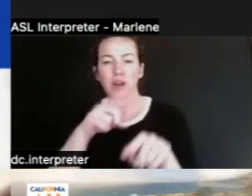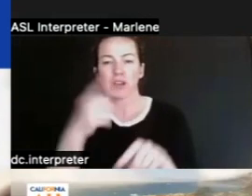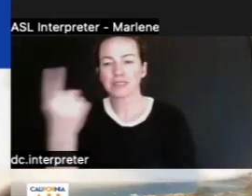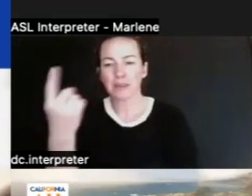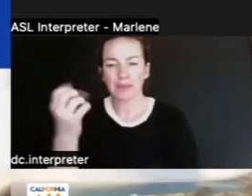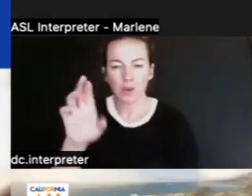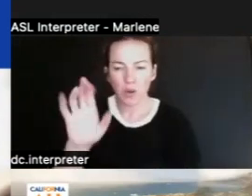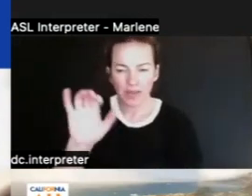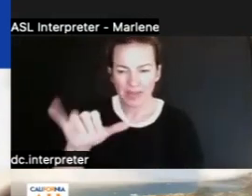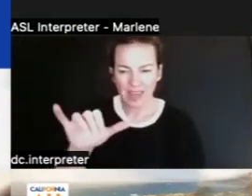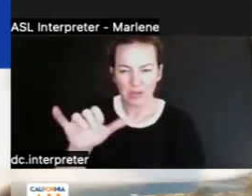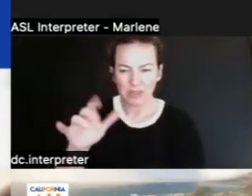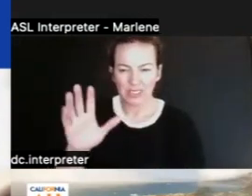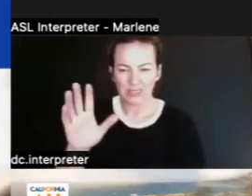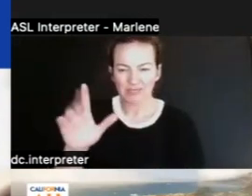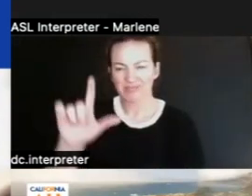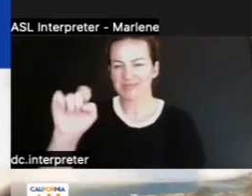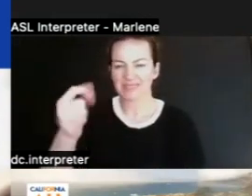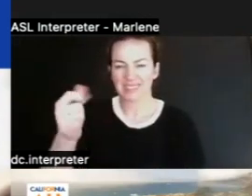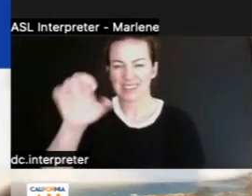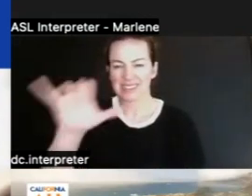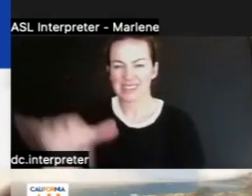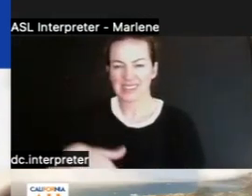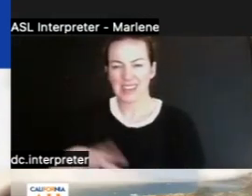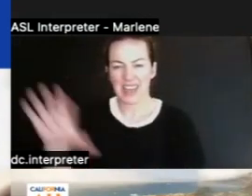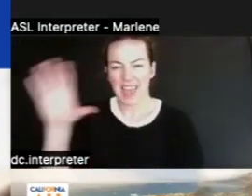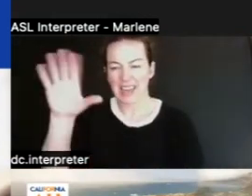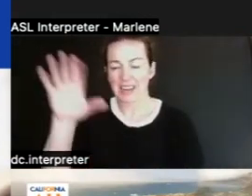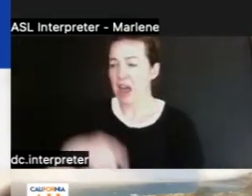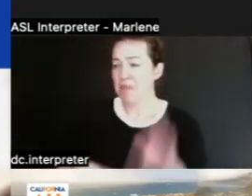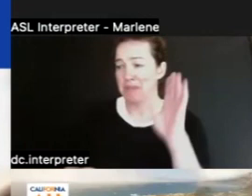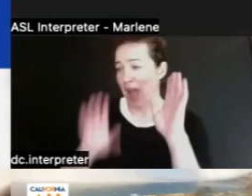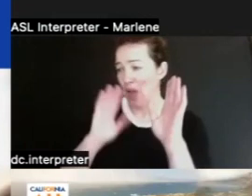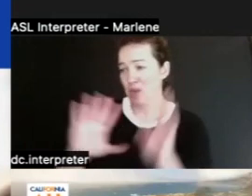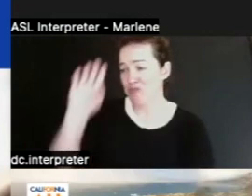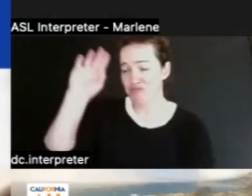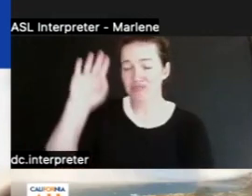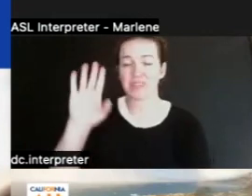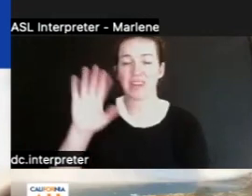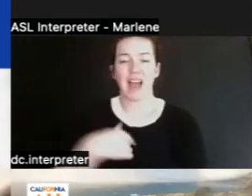was kind of a legacy hand? Oh it legacy, but I'll just, I'll just raise it. I think there's more